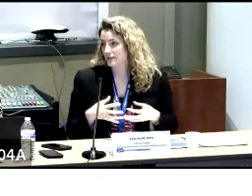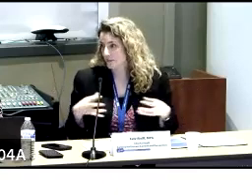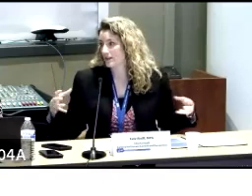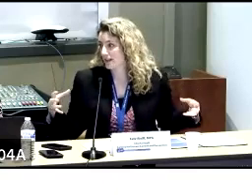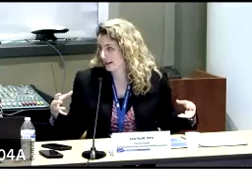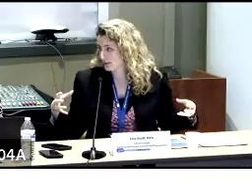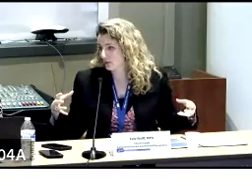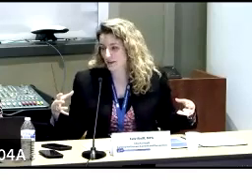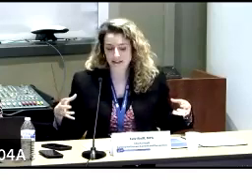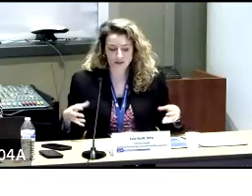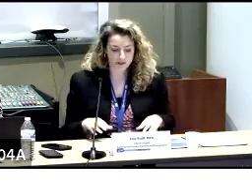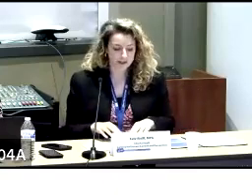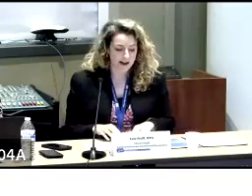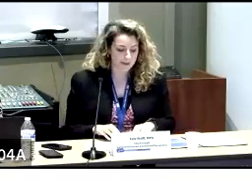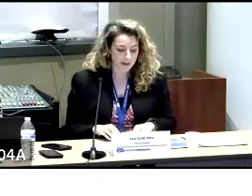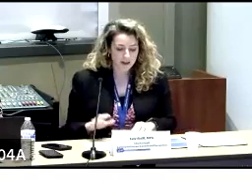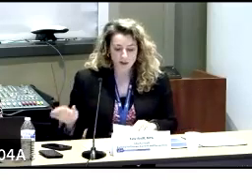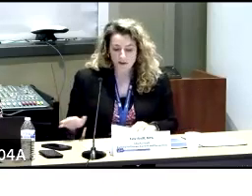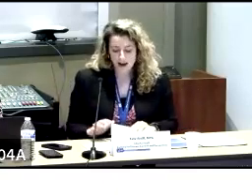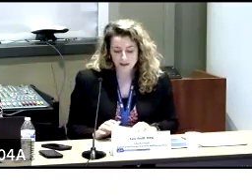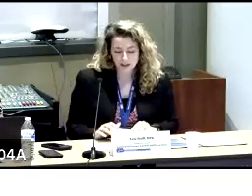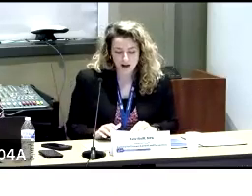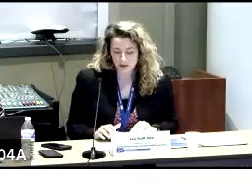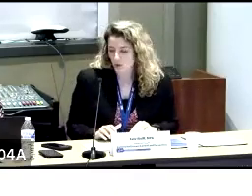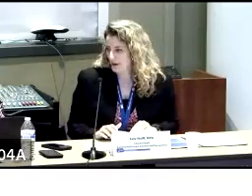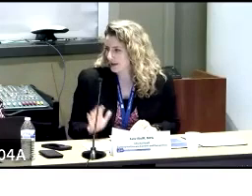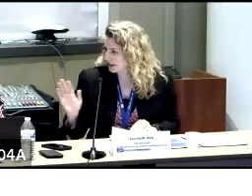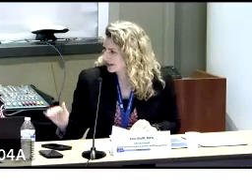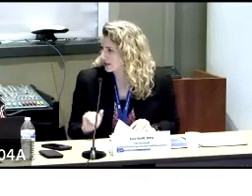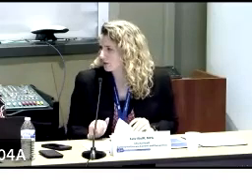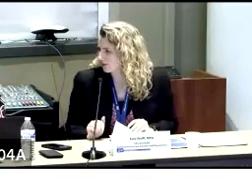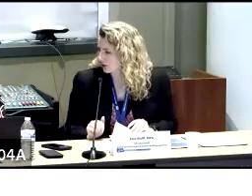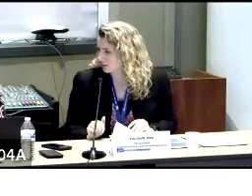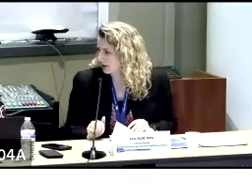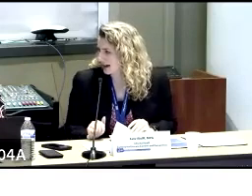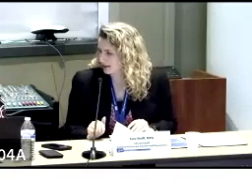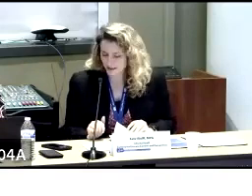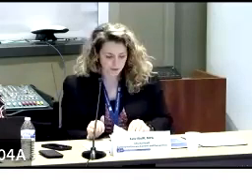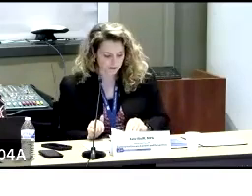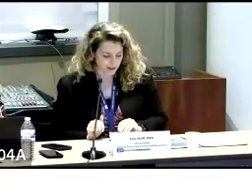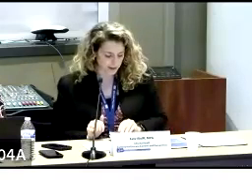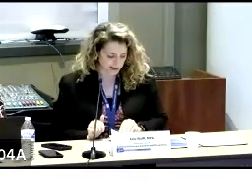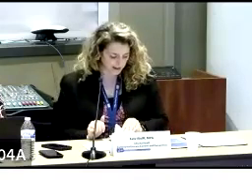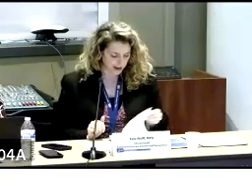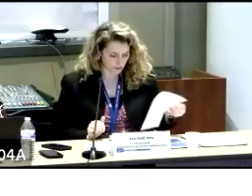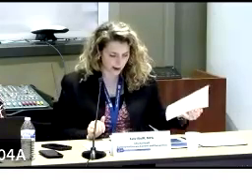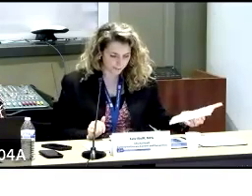down some of the silos across centers. So happy to talk more about that, but I think you have heard about that in previous meetings as well.